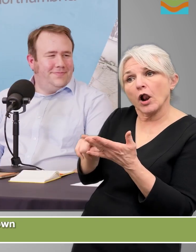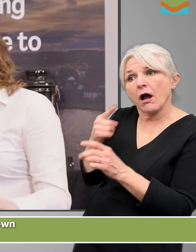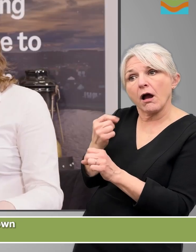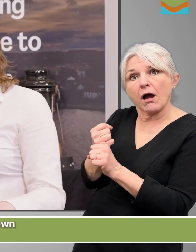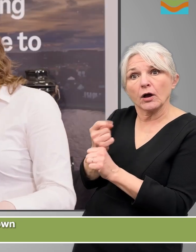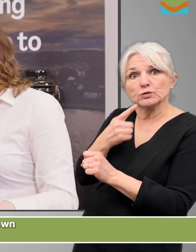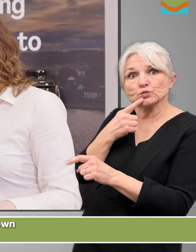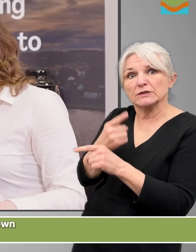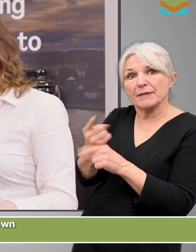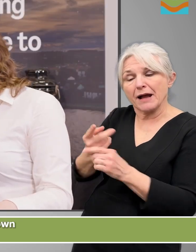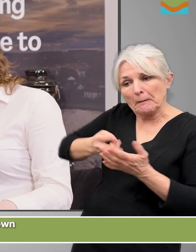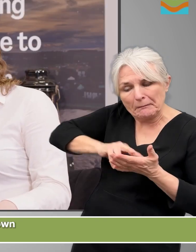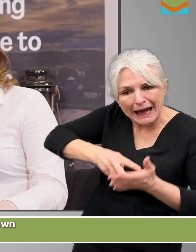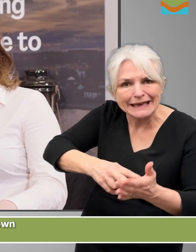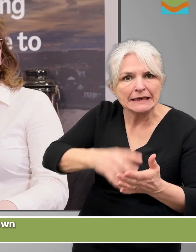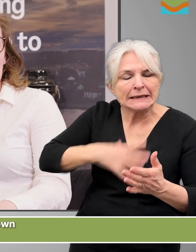Planning always comes down to it and the fact that